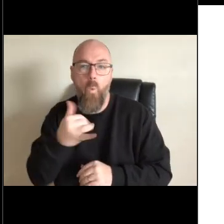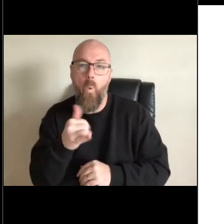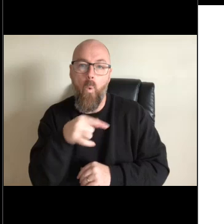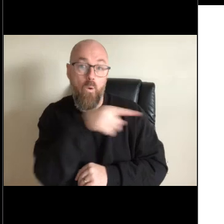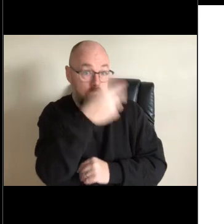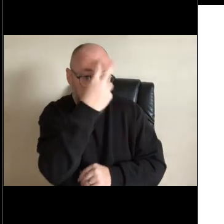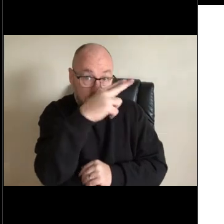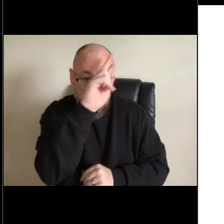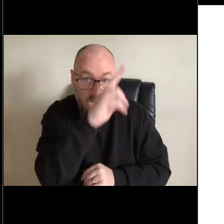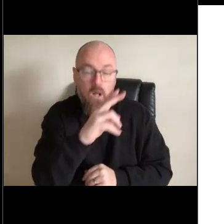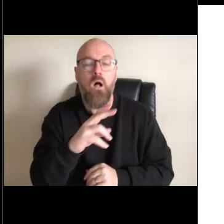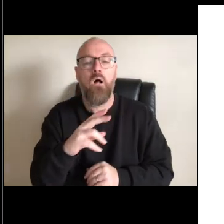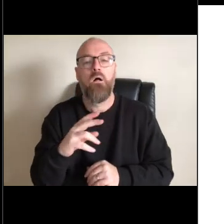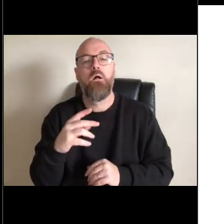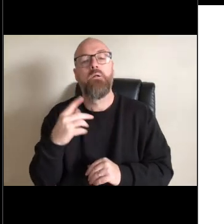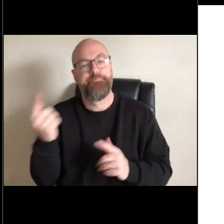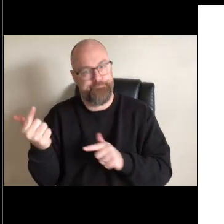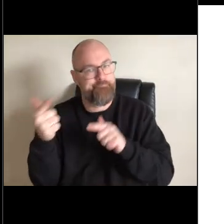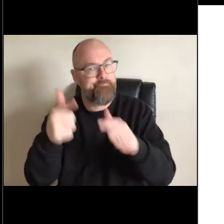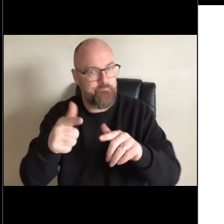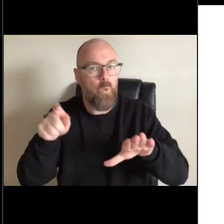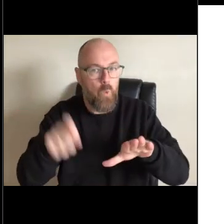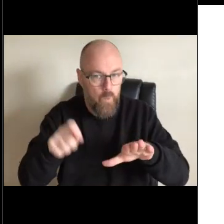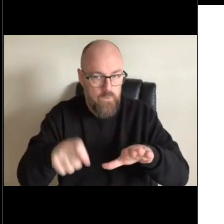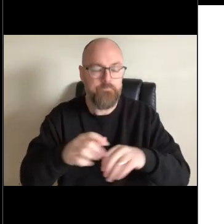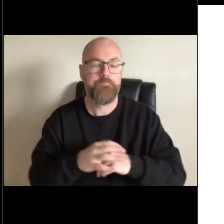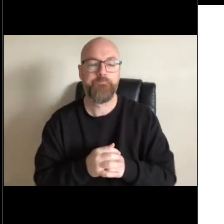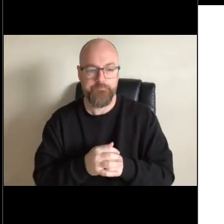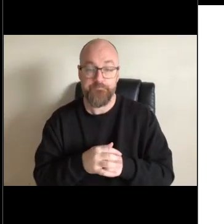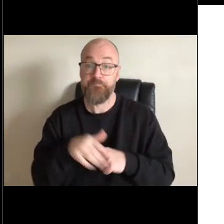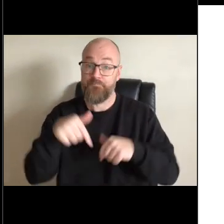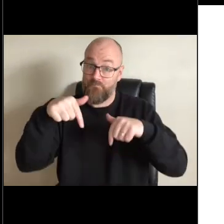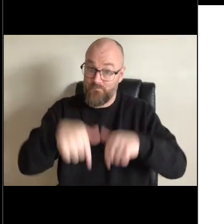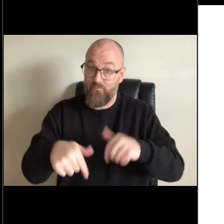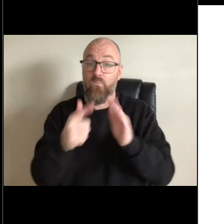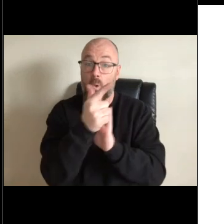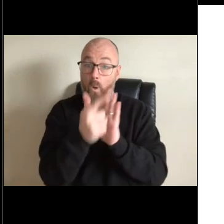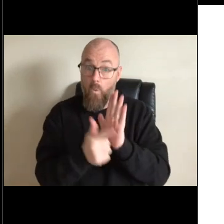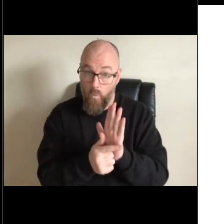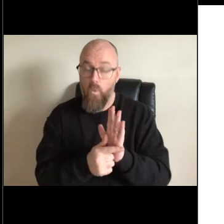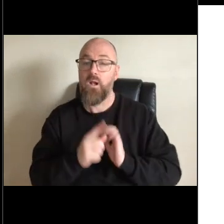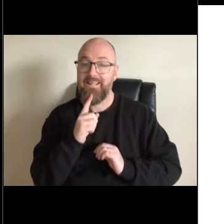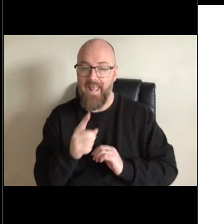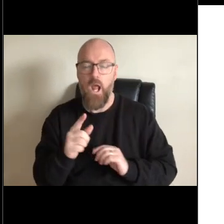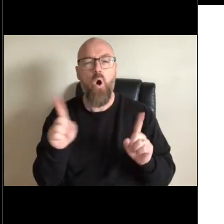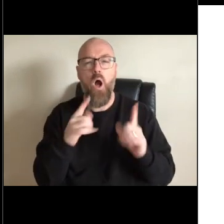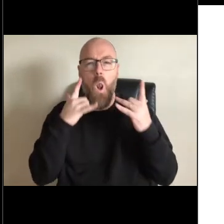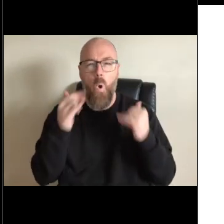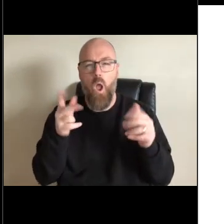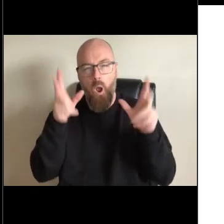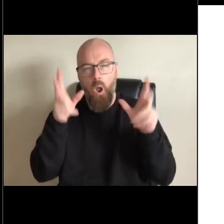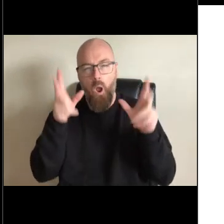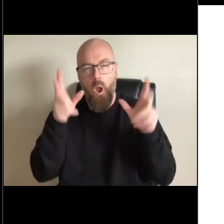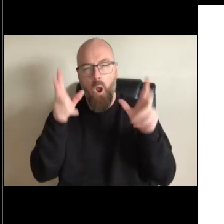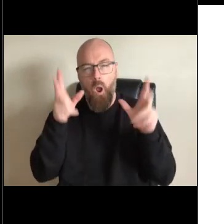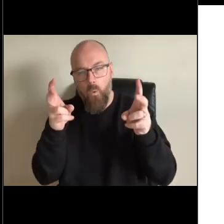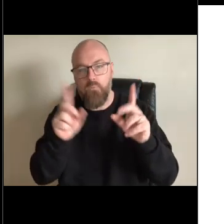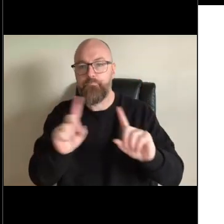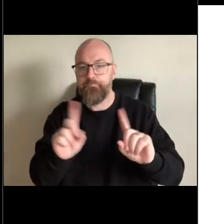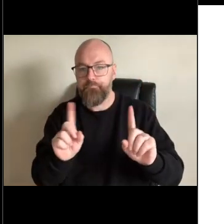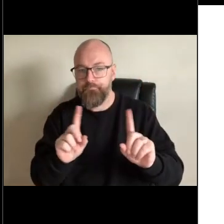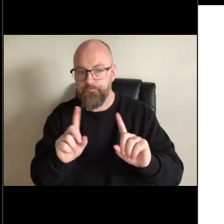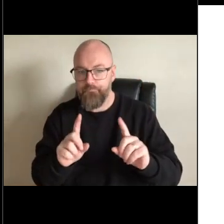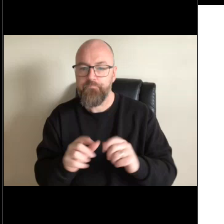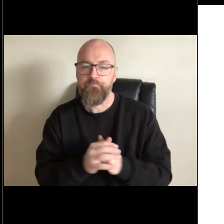um the legislation puts in place what lawyers have referred to as um codification of a case the old